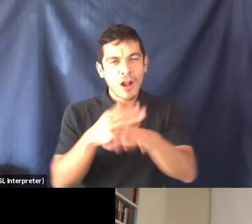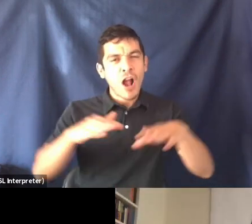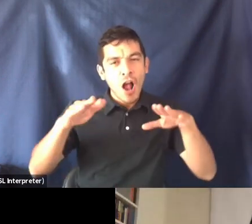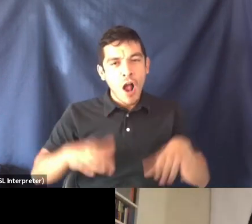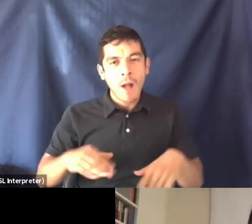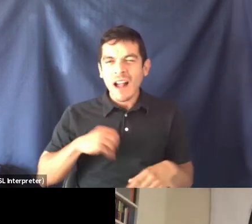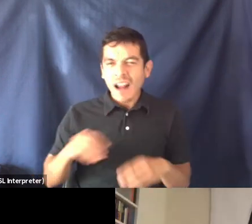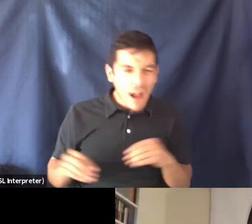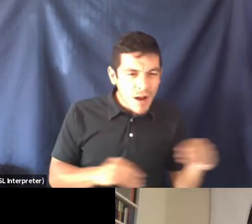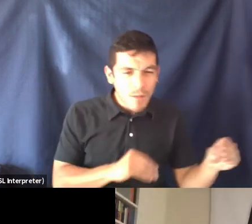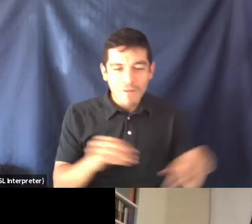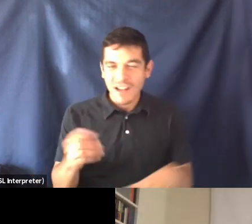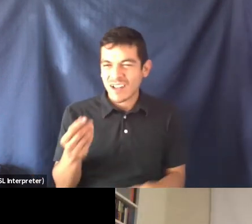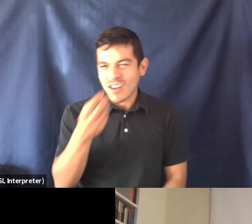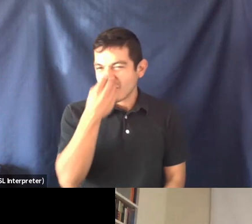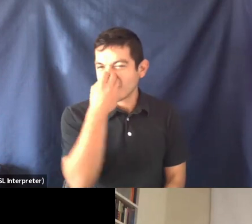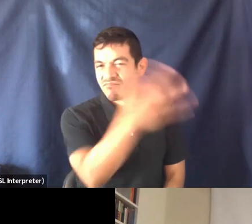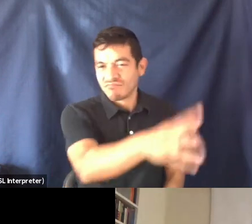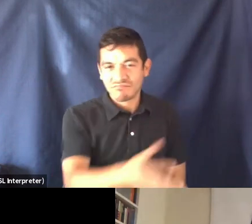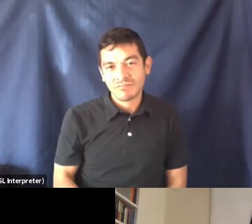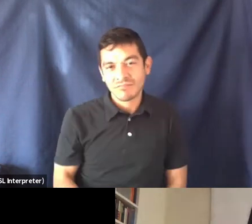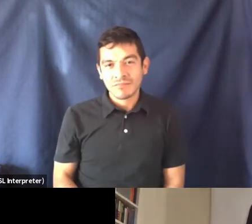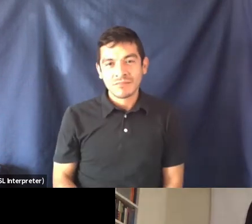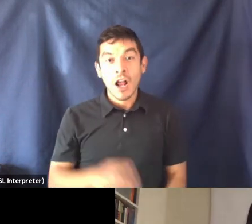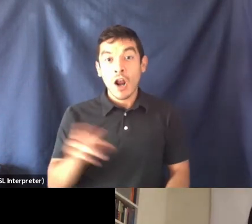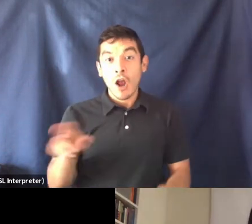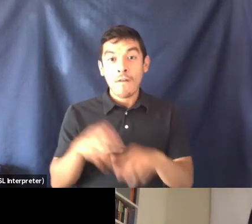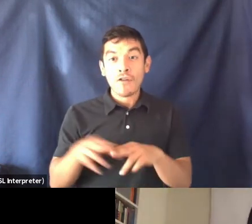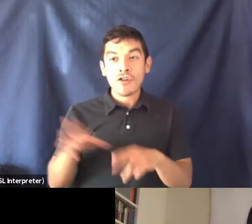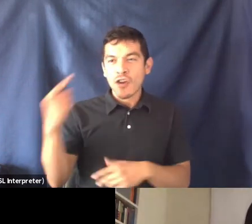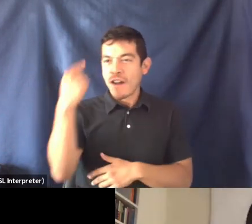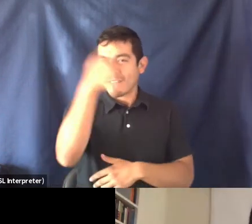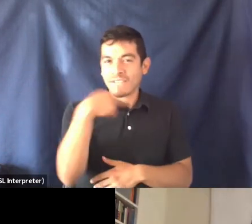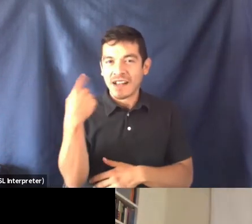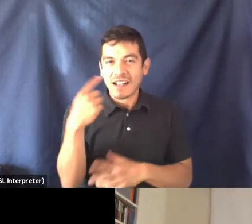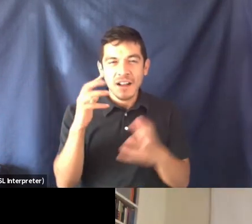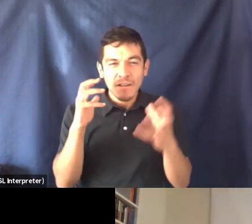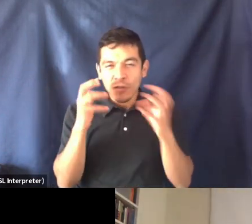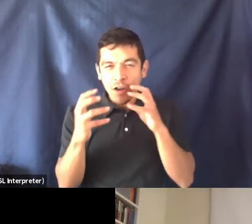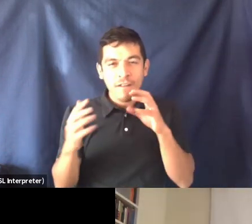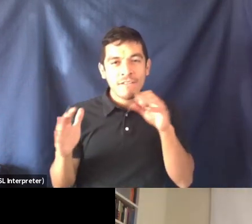and she wouldn't be bothered. And of course her face is wrinkled and full of depth.